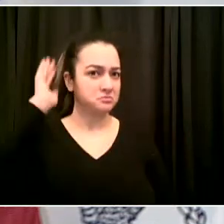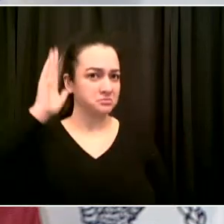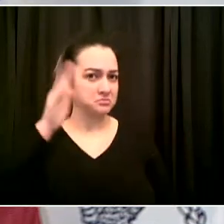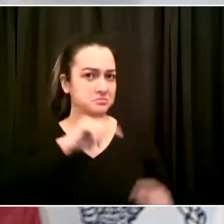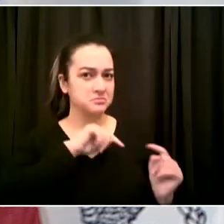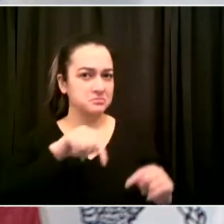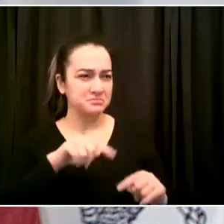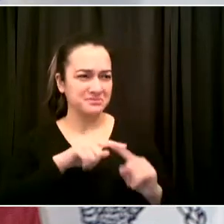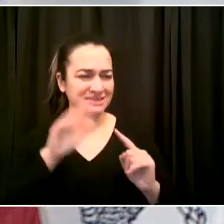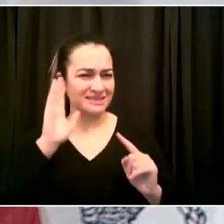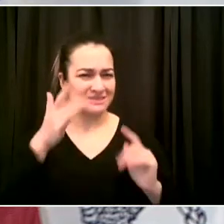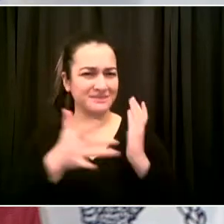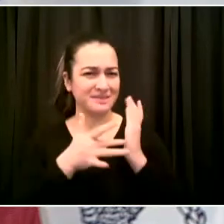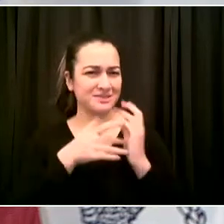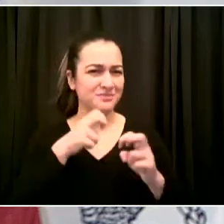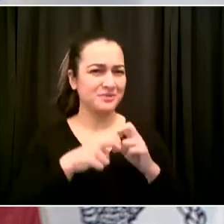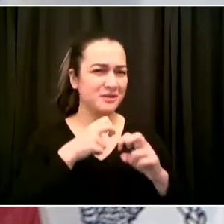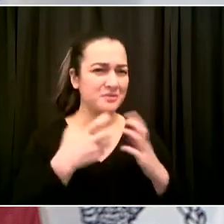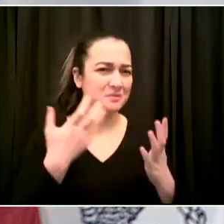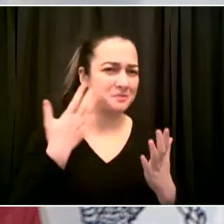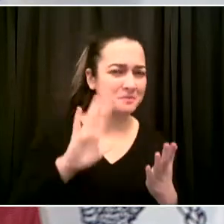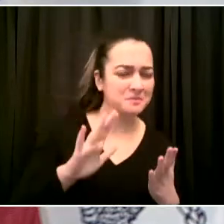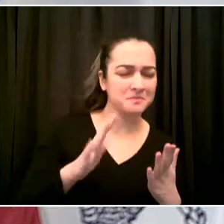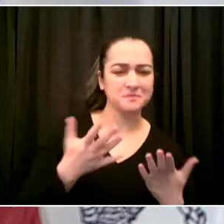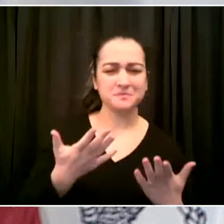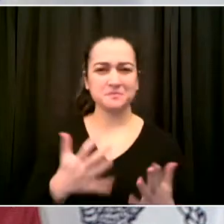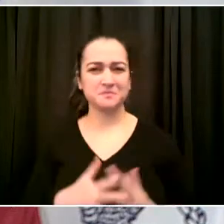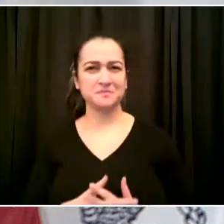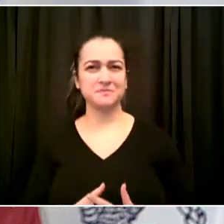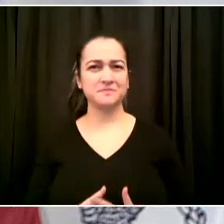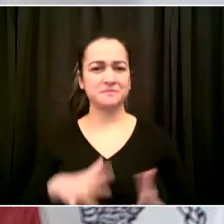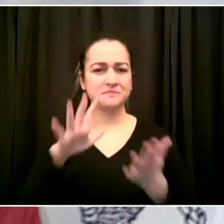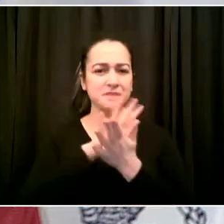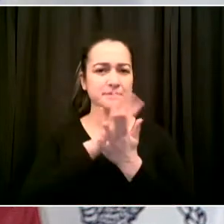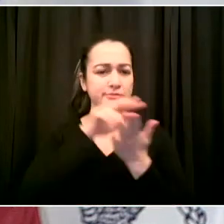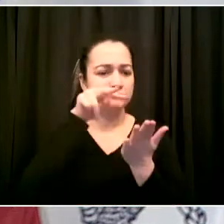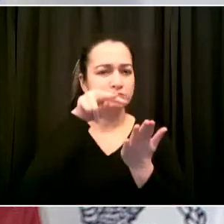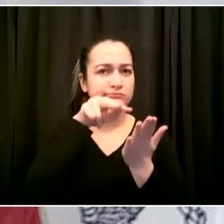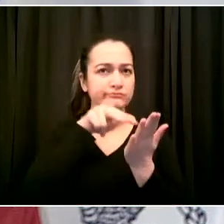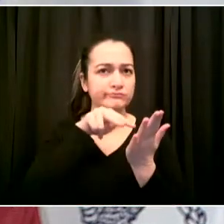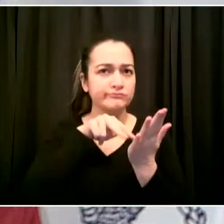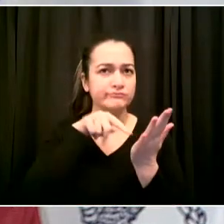ADDDITIONAL GUEST BEAM IN. LHOD D N,O I AM GETTING A NOTE.